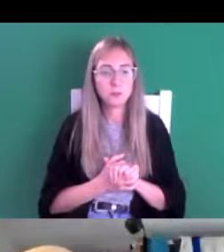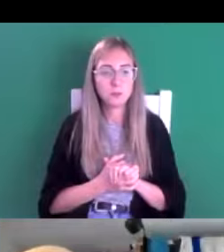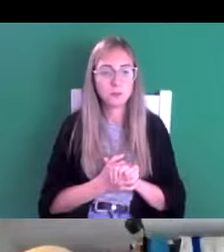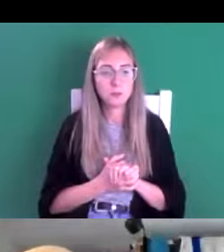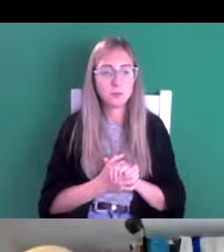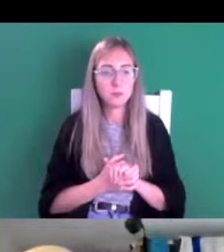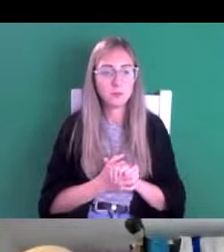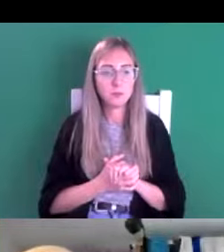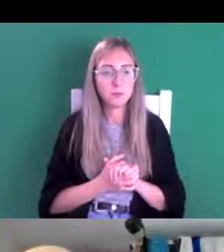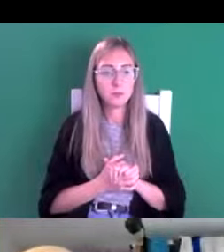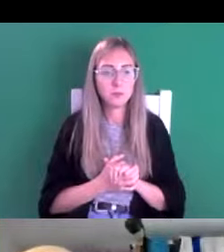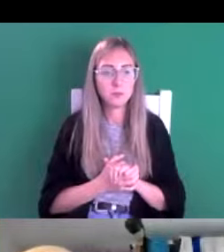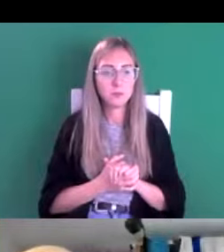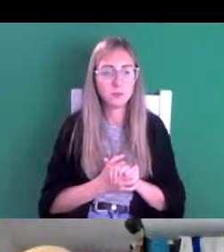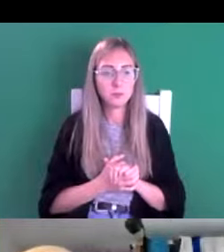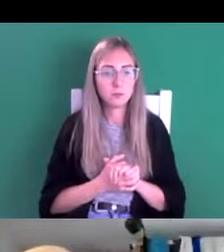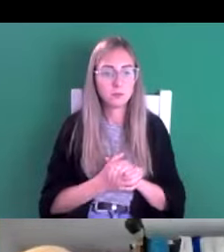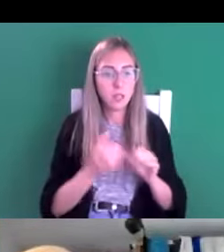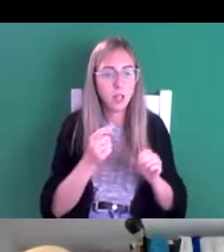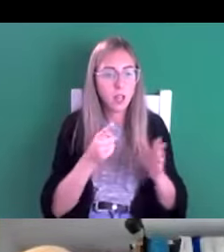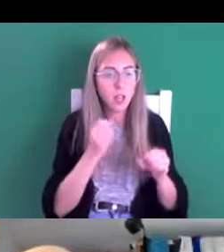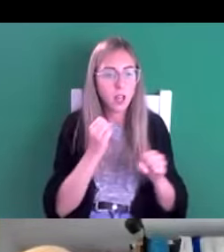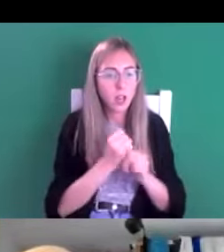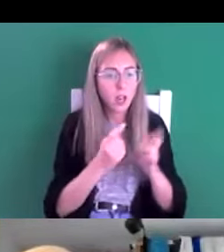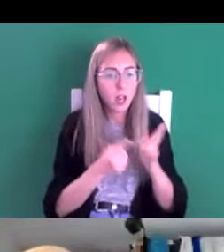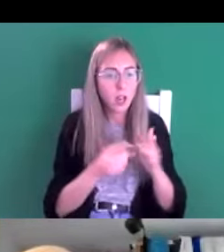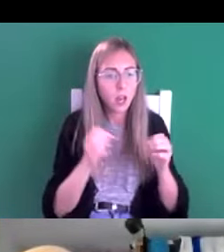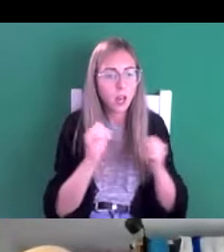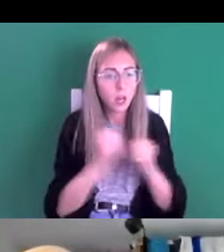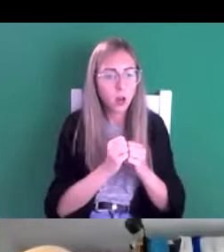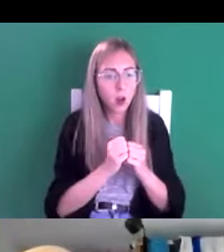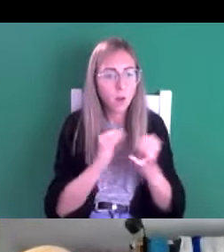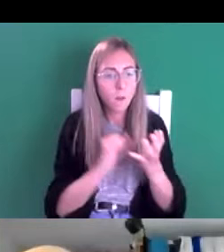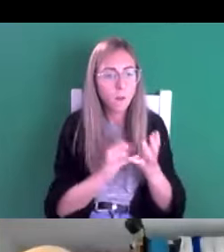so gov skewer has um already put an intervention in there